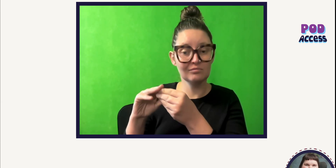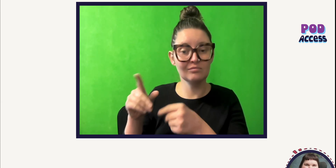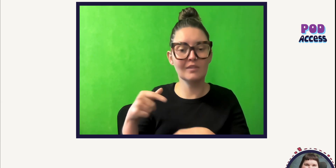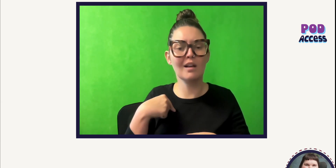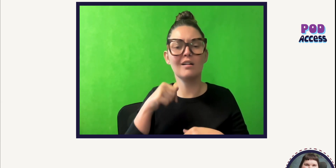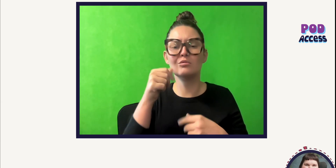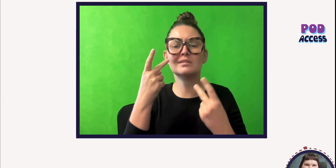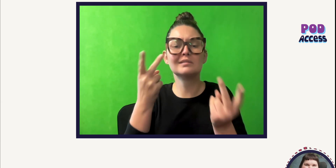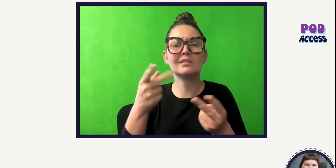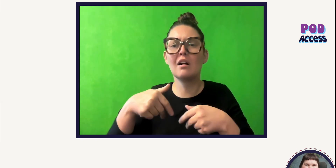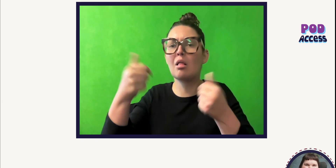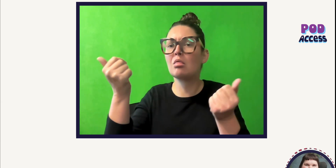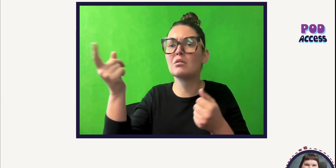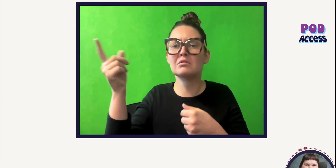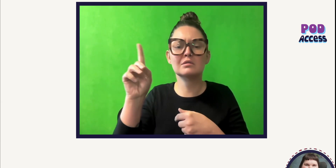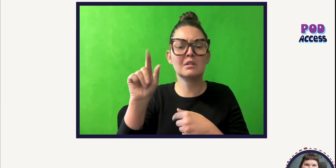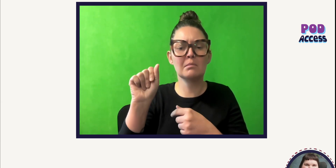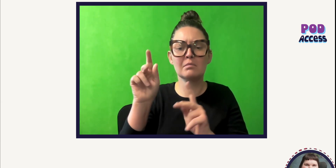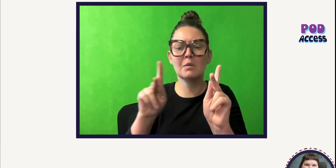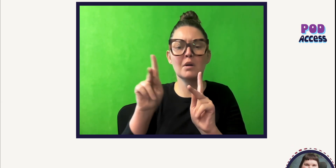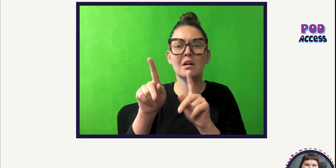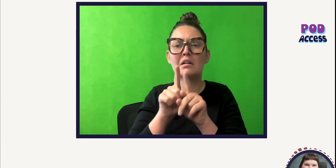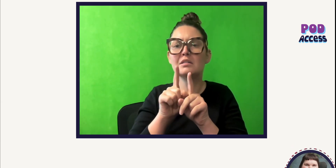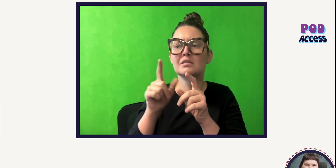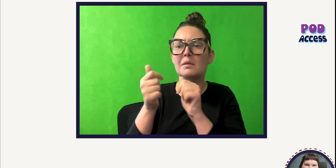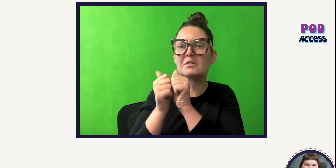I don't see other disabled people as competitors,